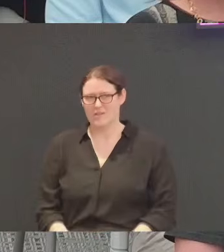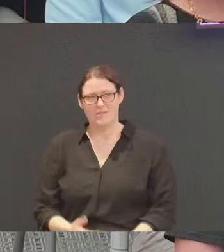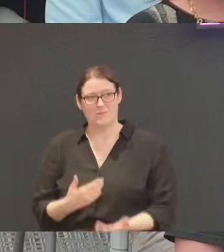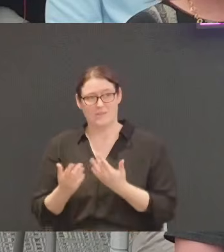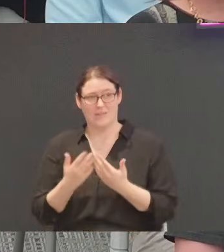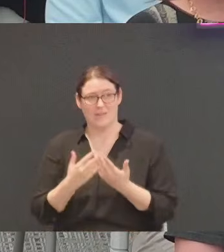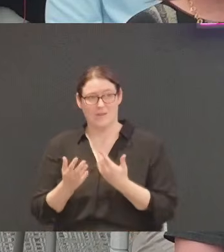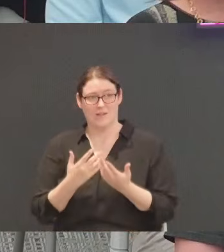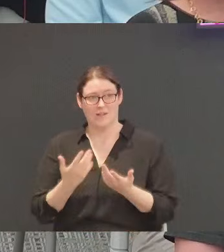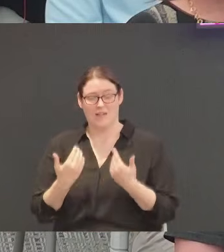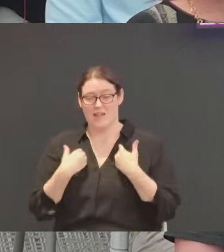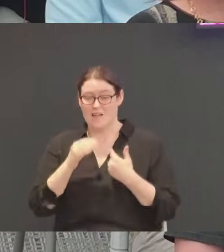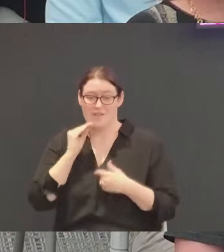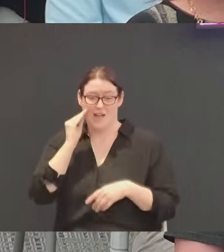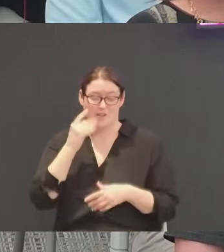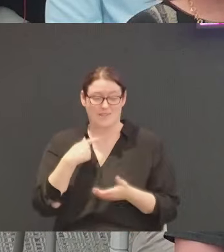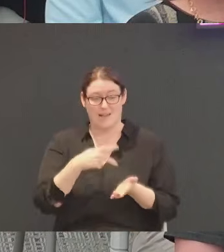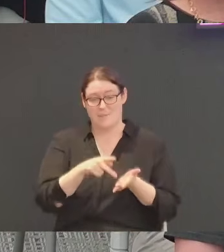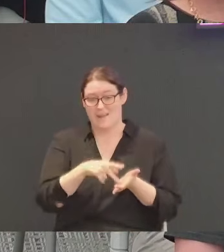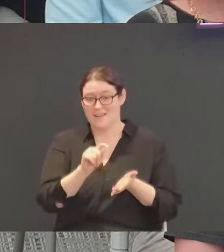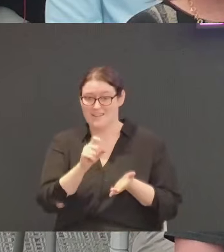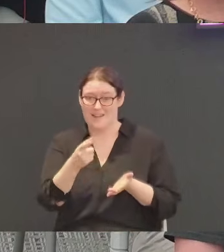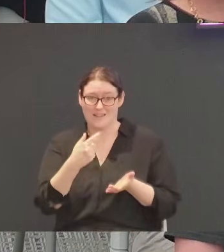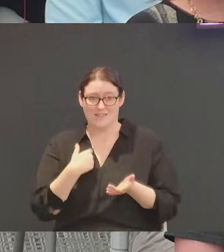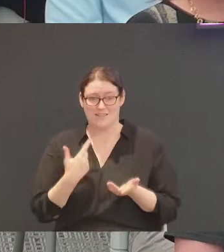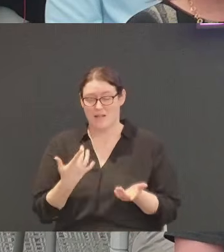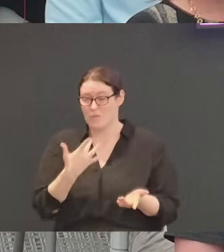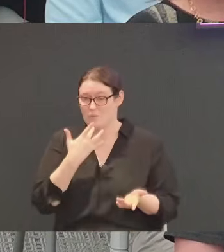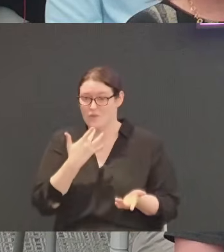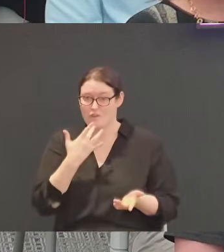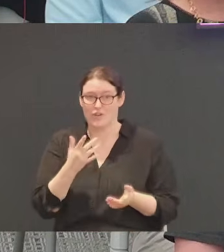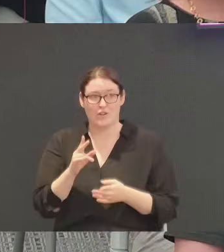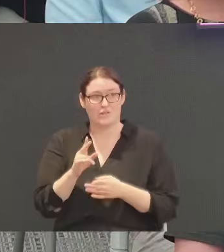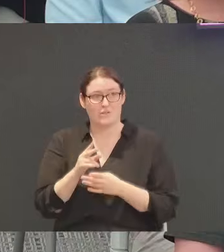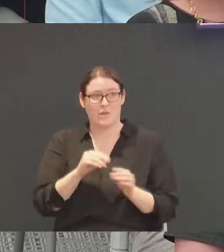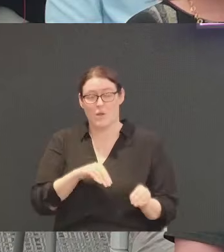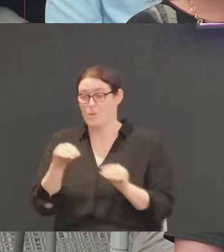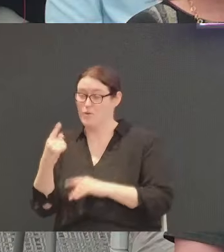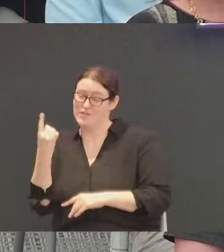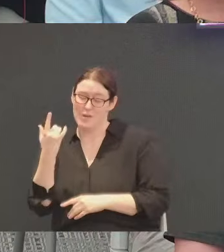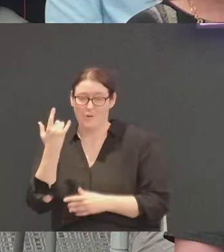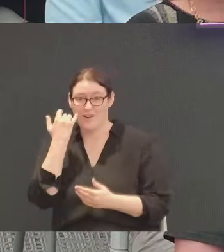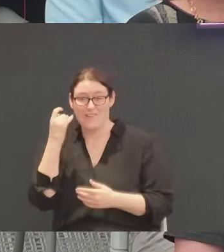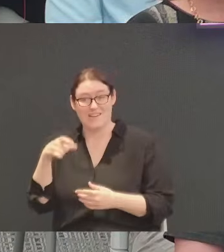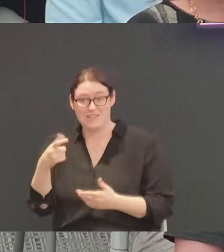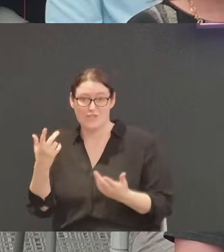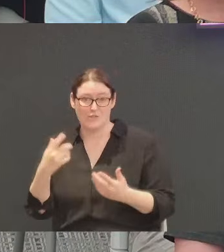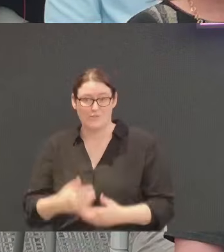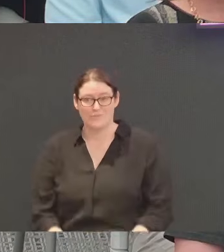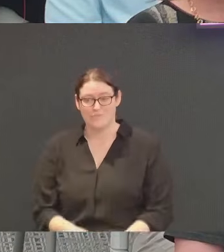I have a house. I pay taxes. and I would rather move somewhere else if I had to. That's how bad